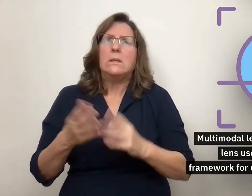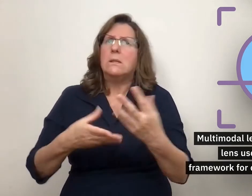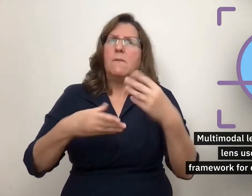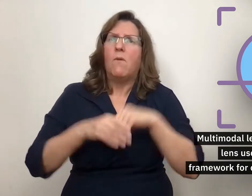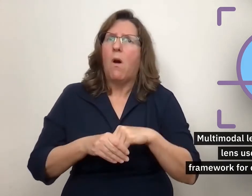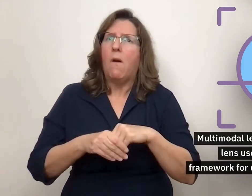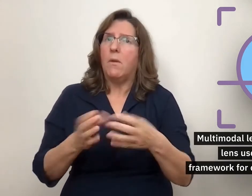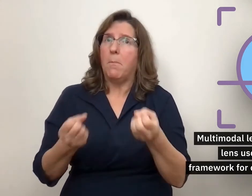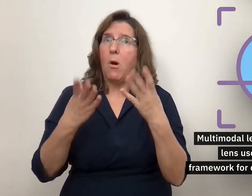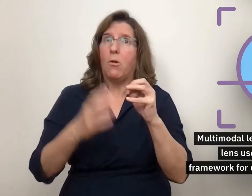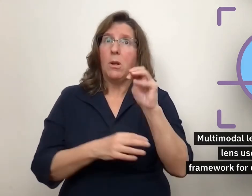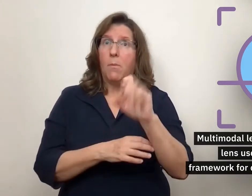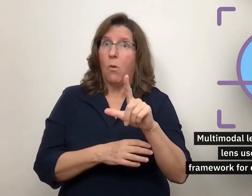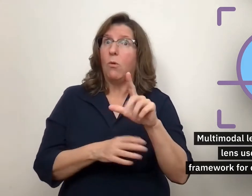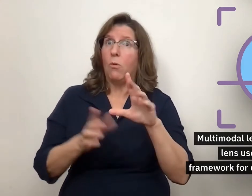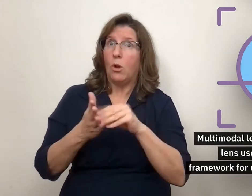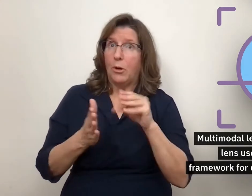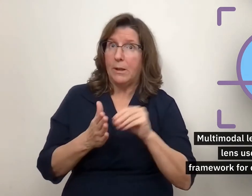Let's explore exactly what's involved.